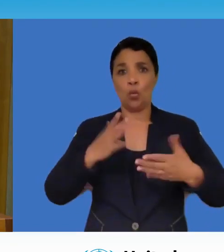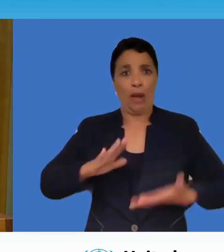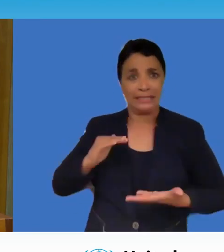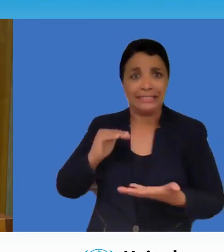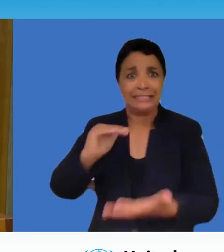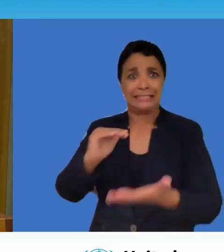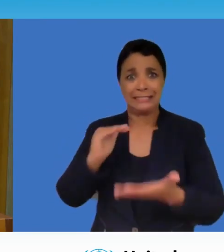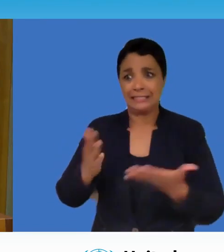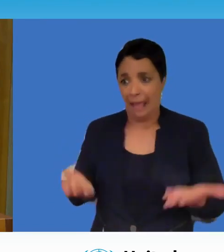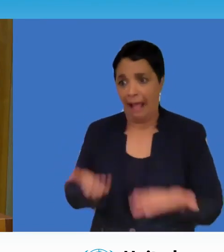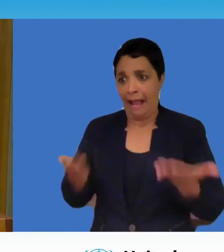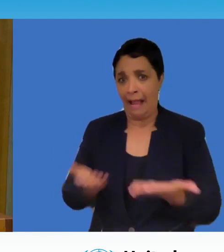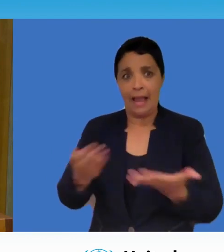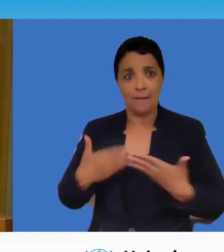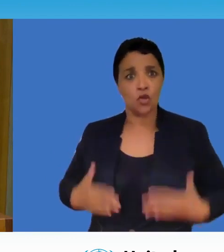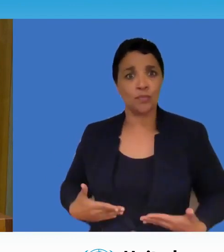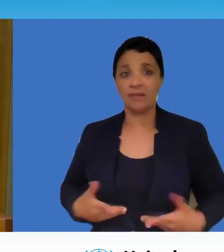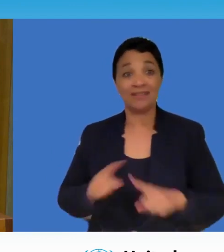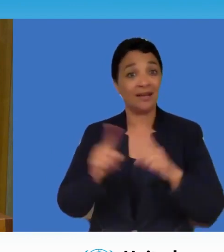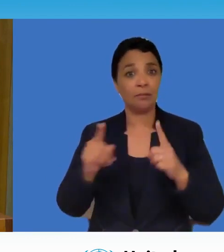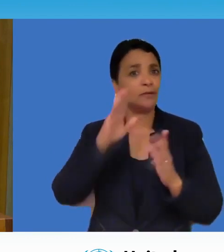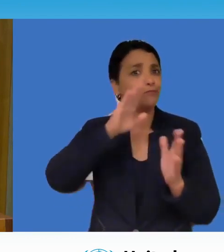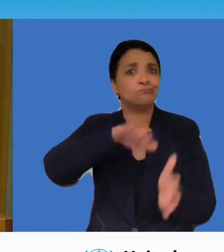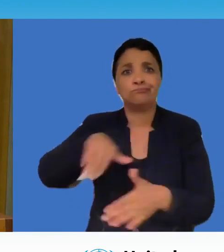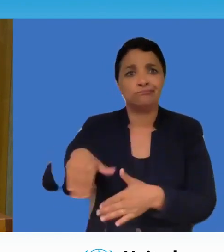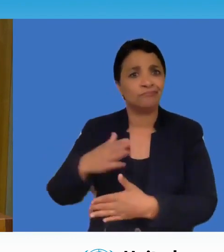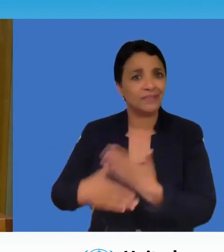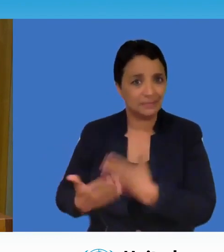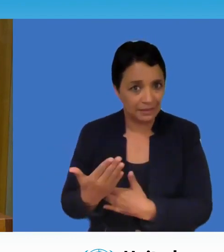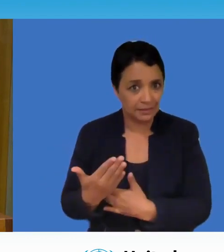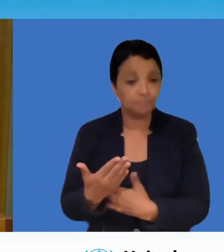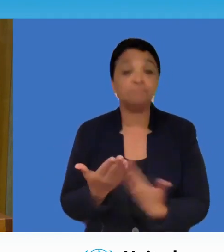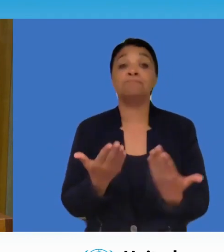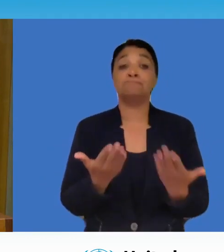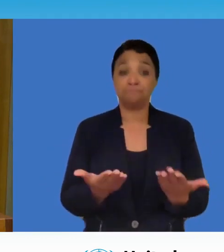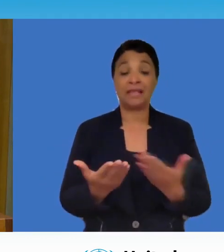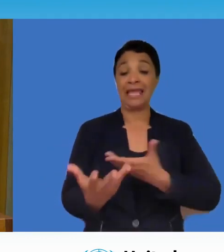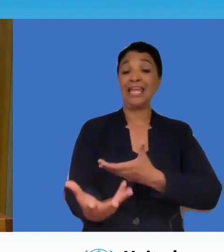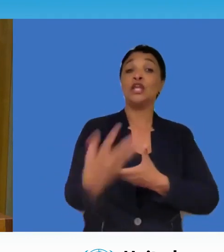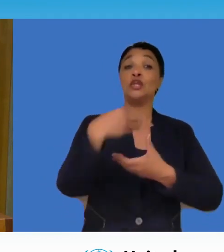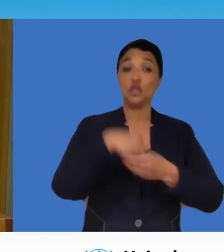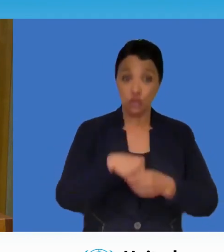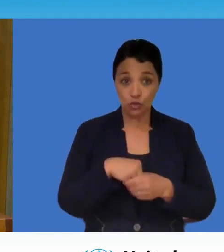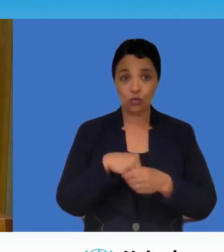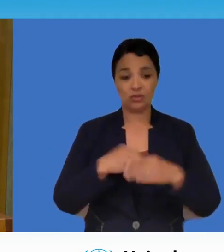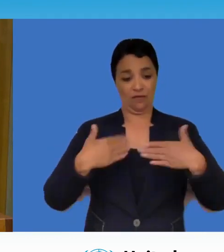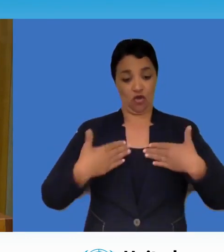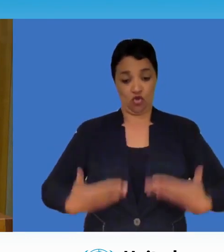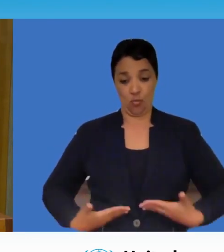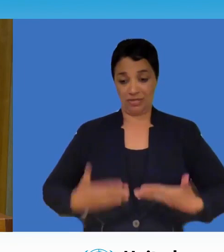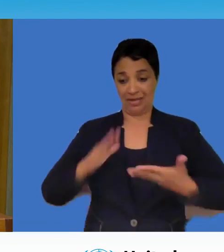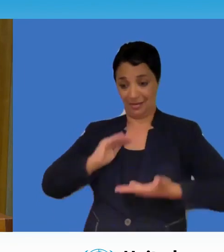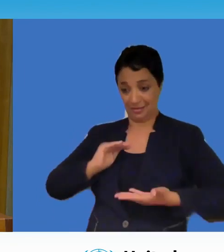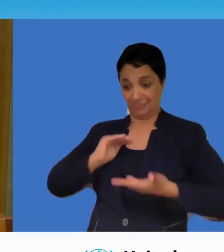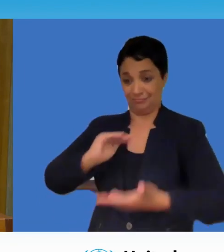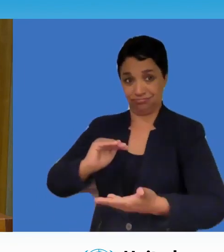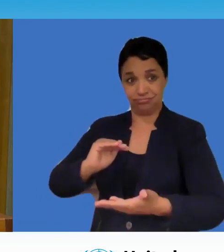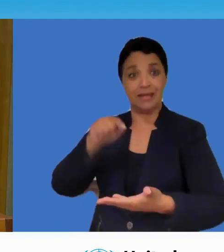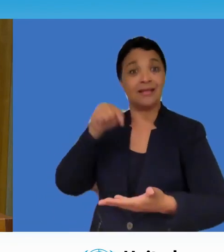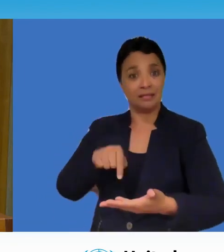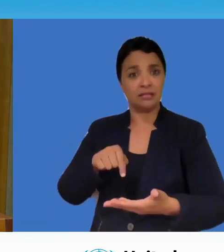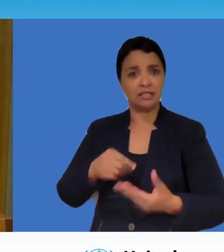in our rush to provide assistance inclusive humanitarian response responses are not just